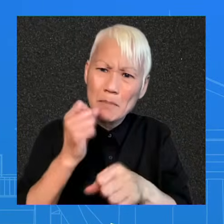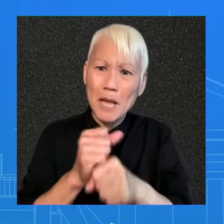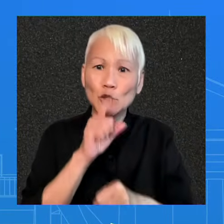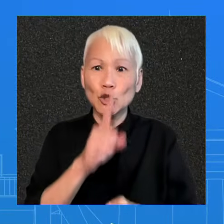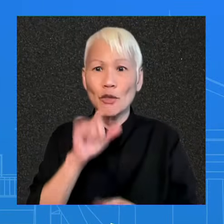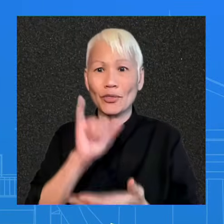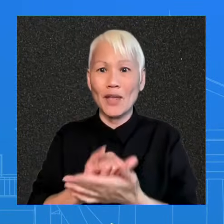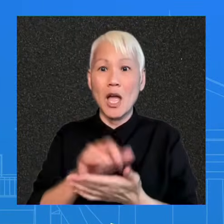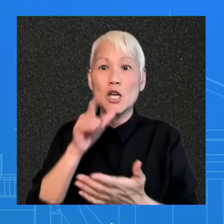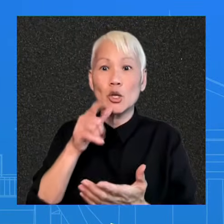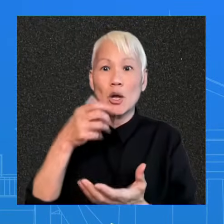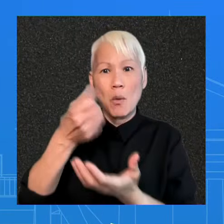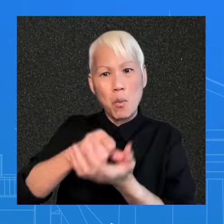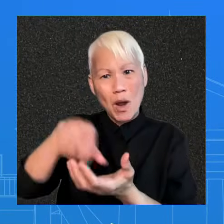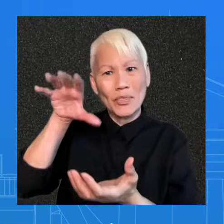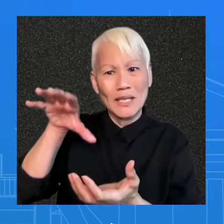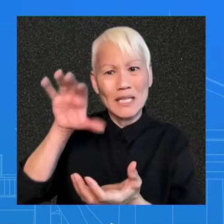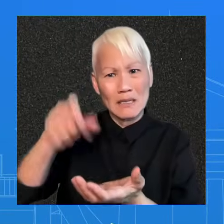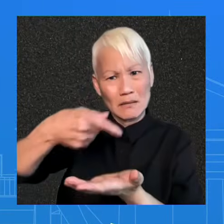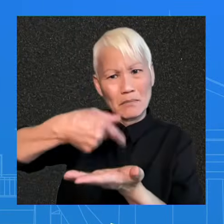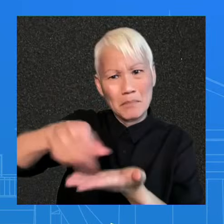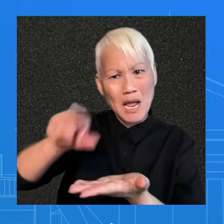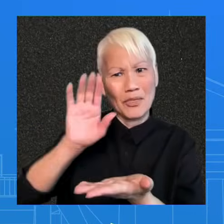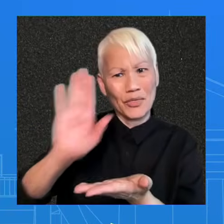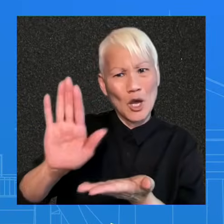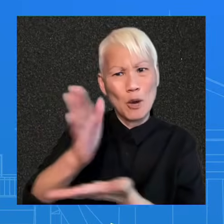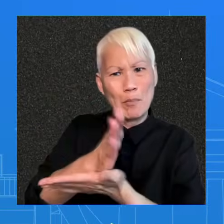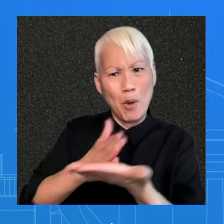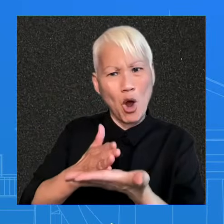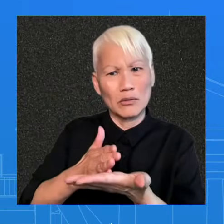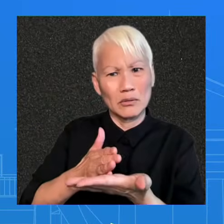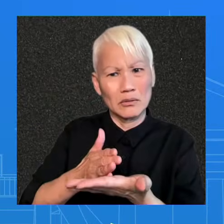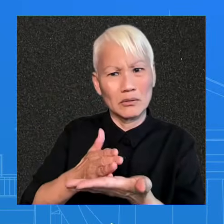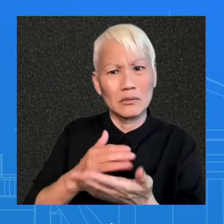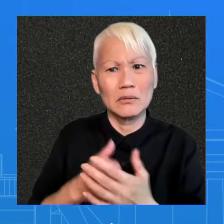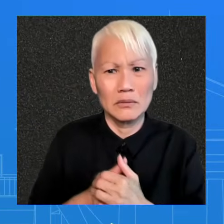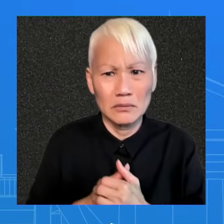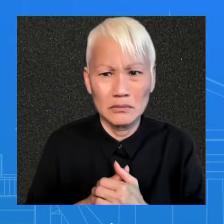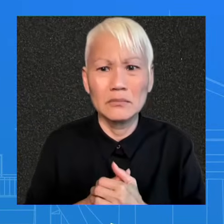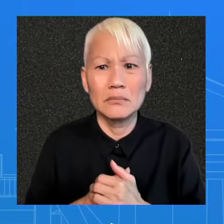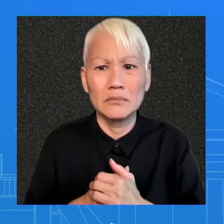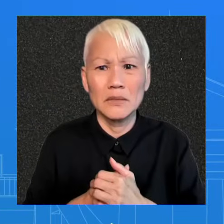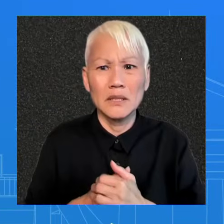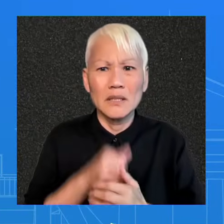pay their --what they --their fair share as well, and not just leave it on the --on the little guy.